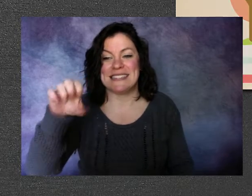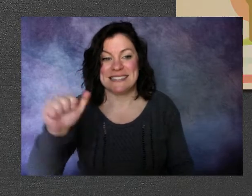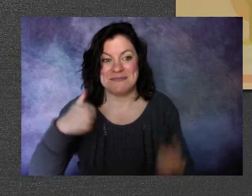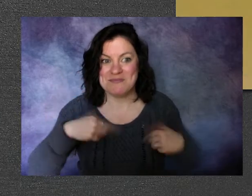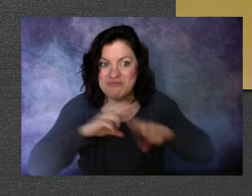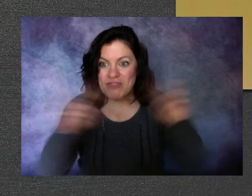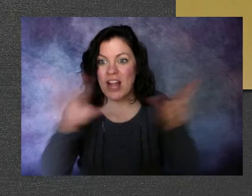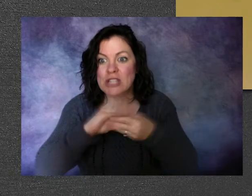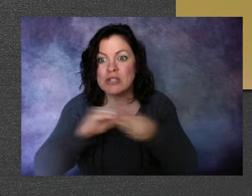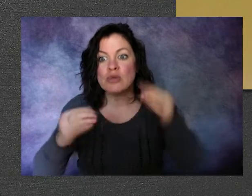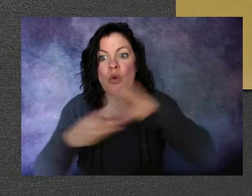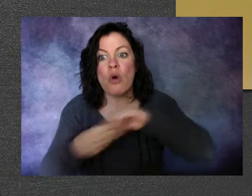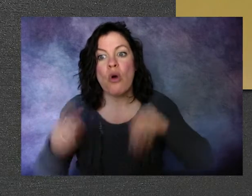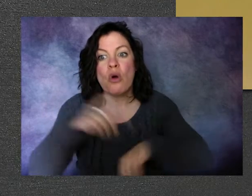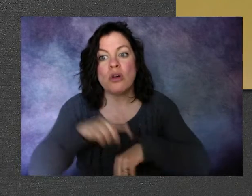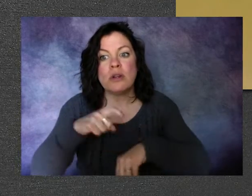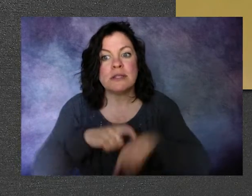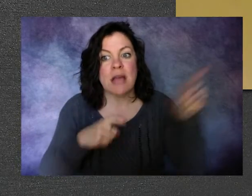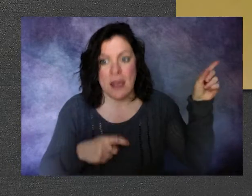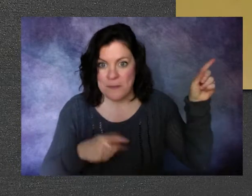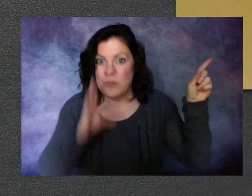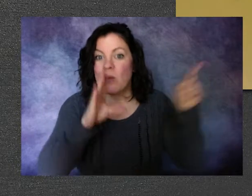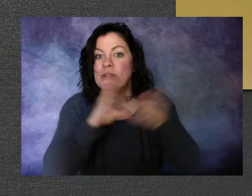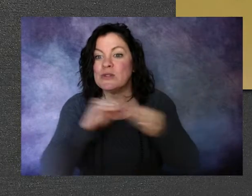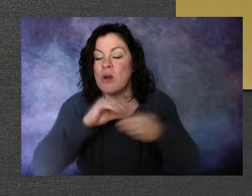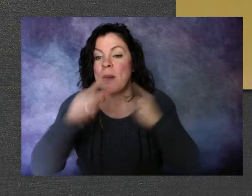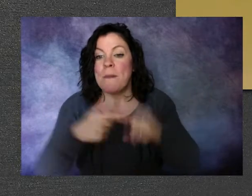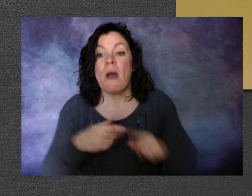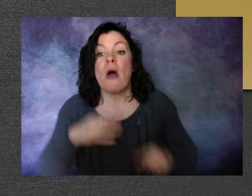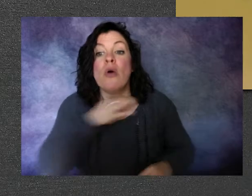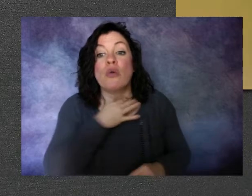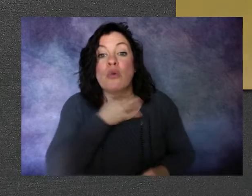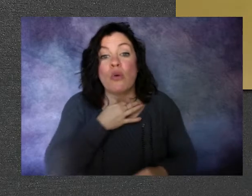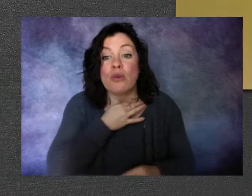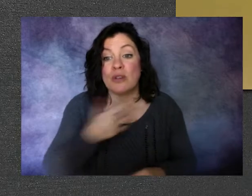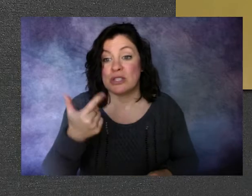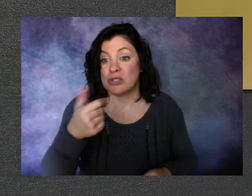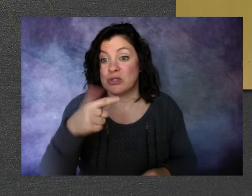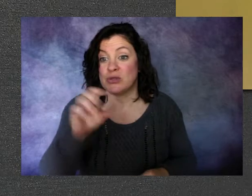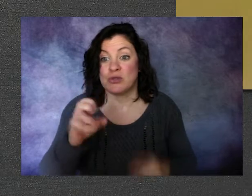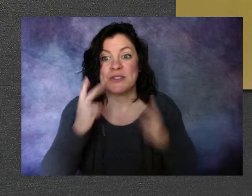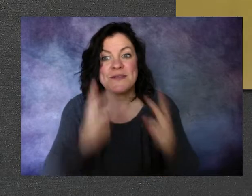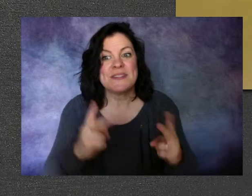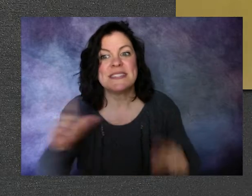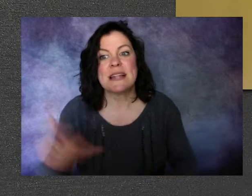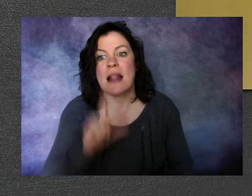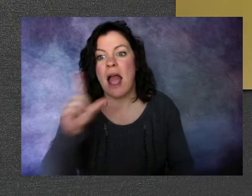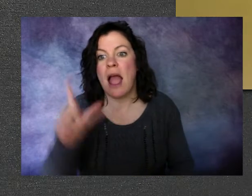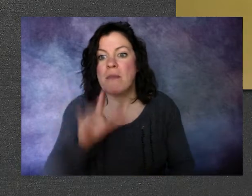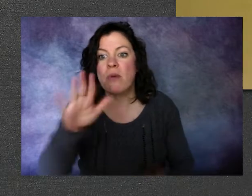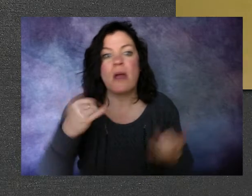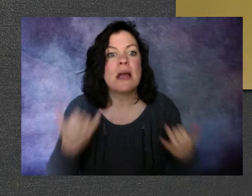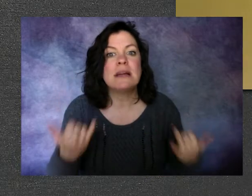Today, we are gonna read a story about Curious George, just like he visited the library during our game.